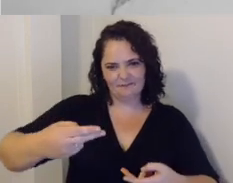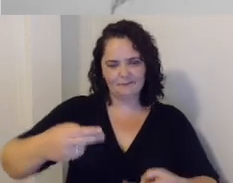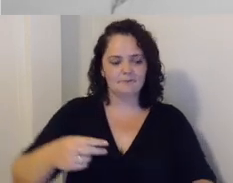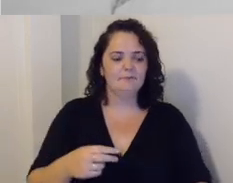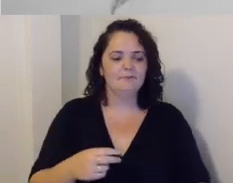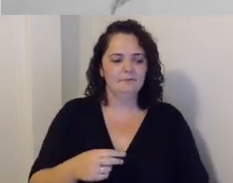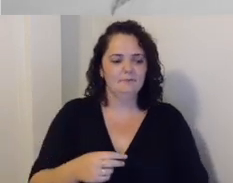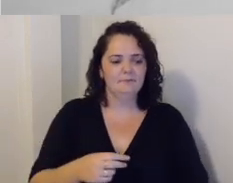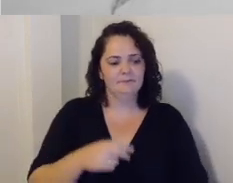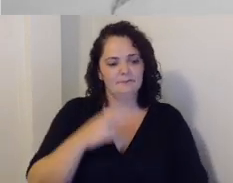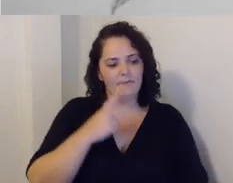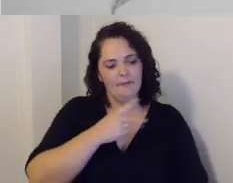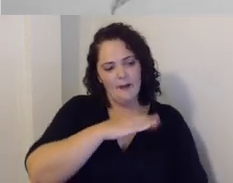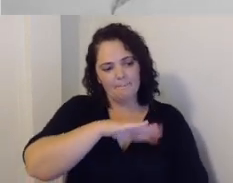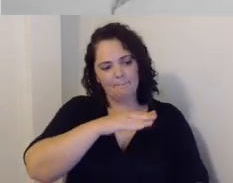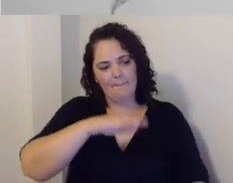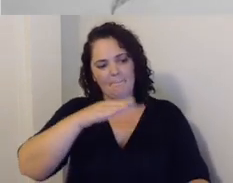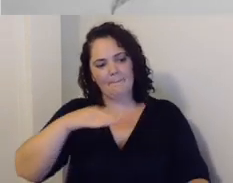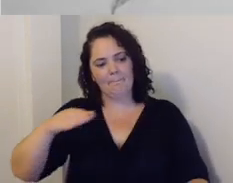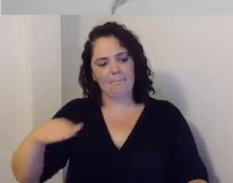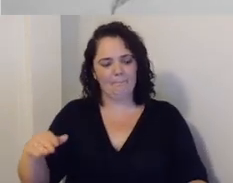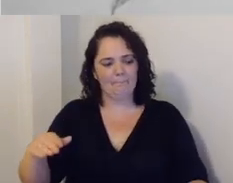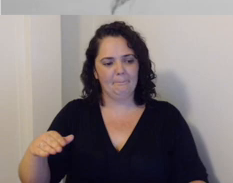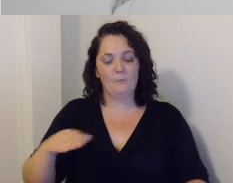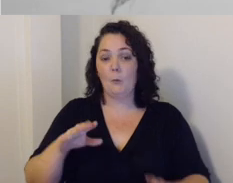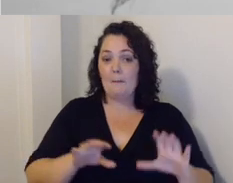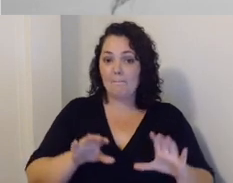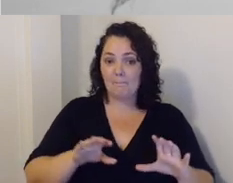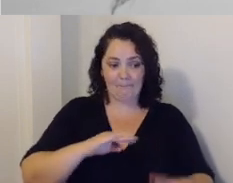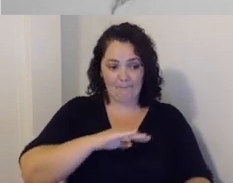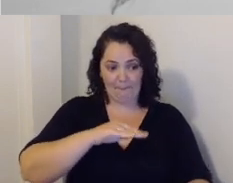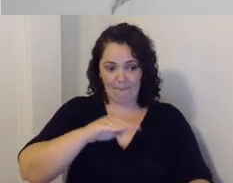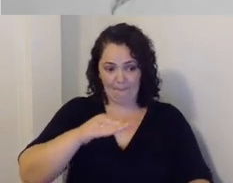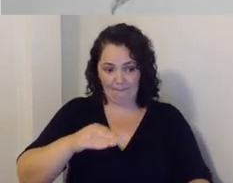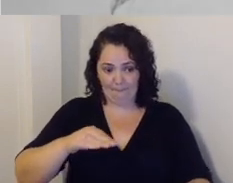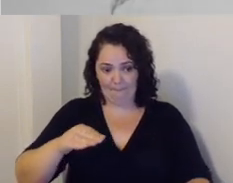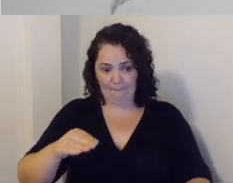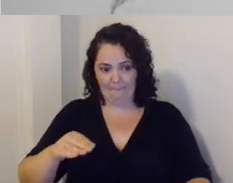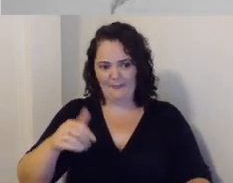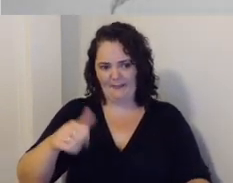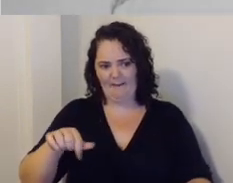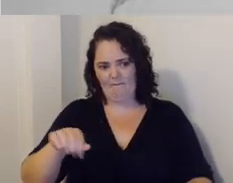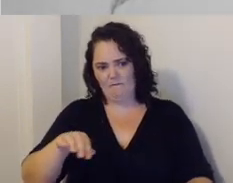buttocks and down along her thigh and then I'm hitting for me I see the edge of the stage again